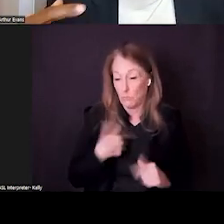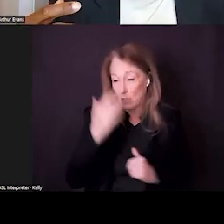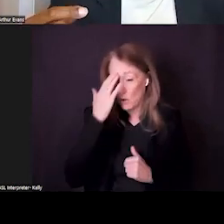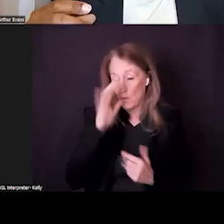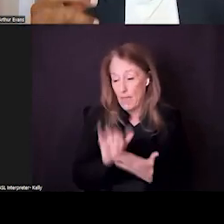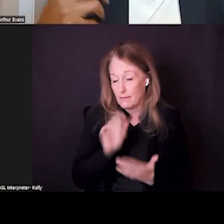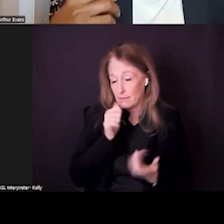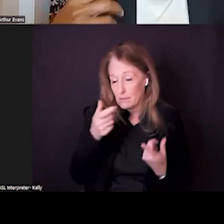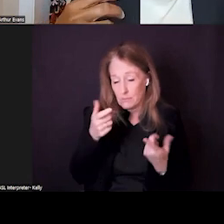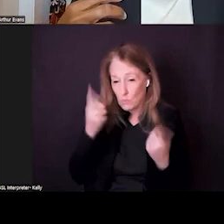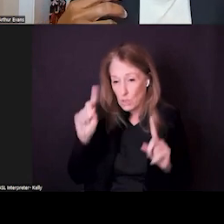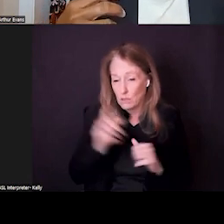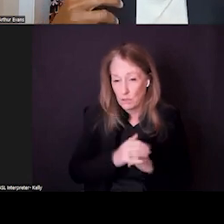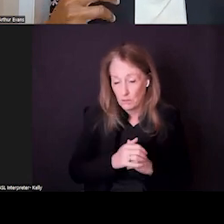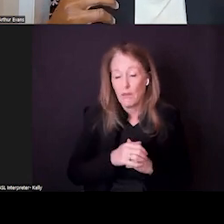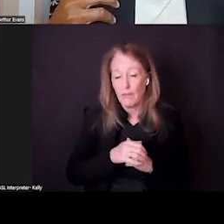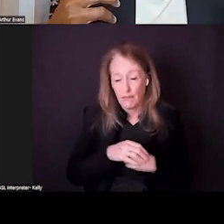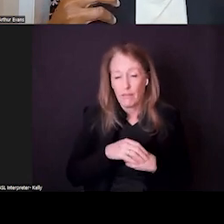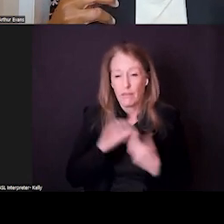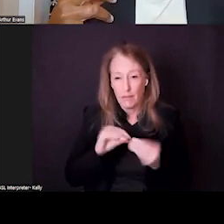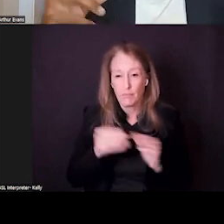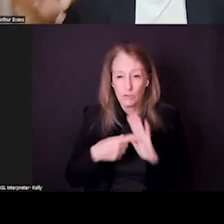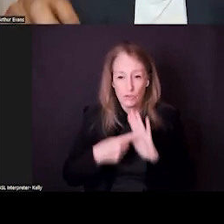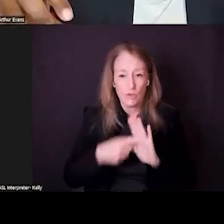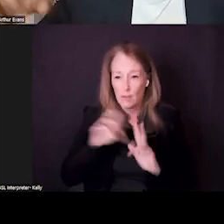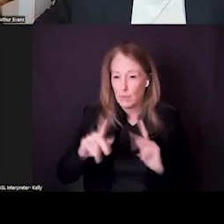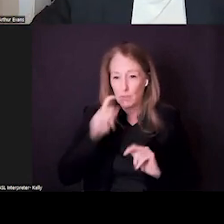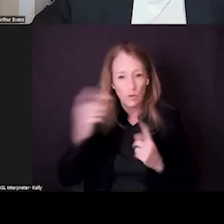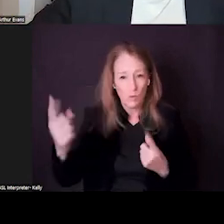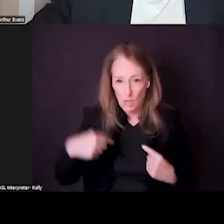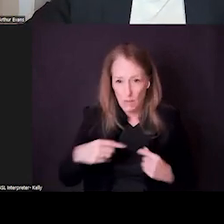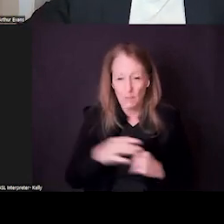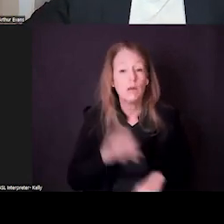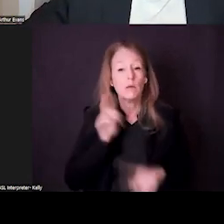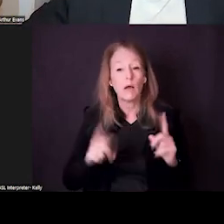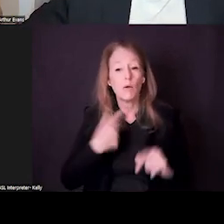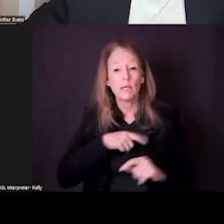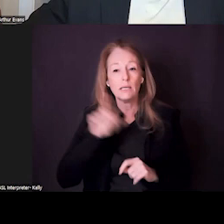DON'T COME. ONE OF THE STRATEGIES IS EMBEDDING SERVICES AND THE